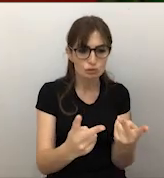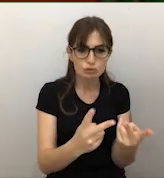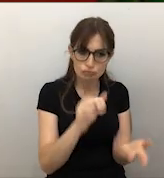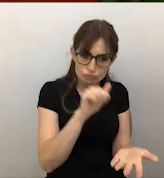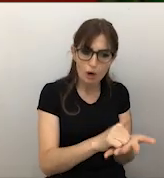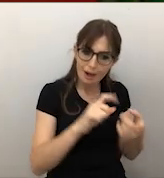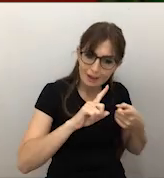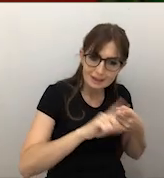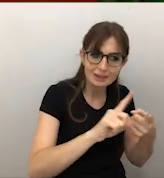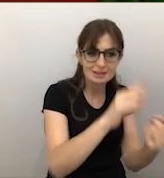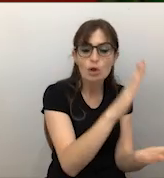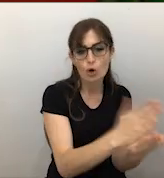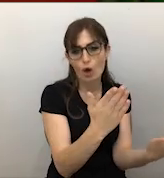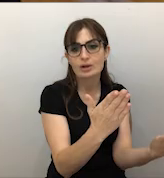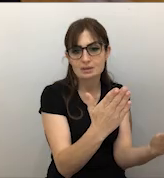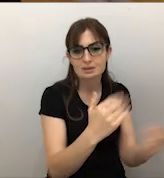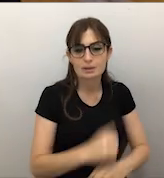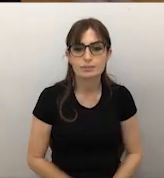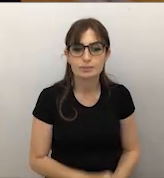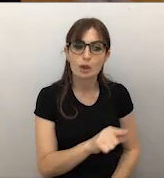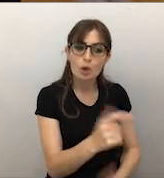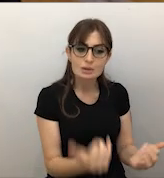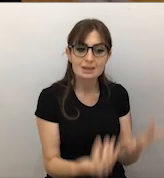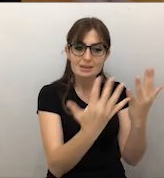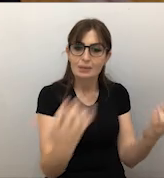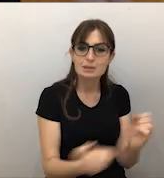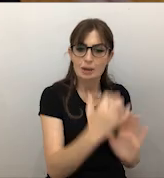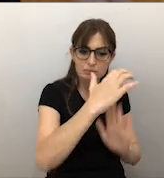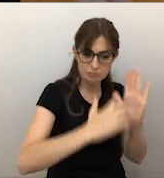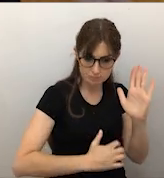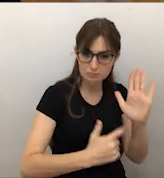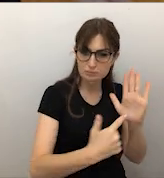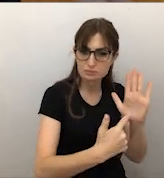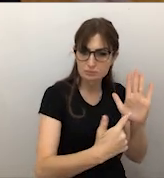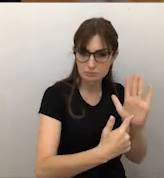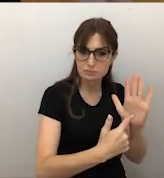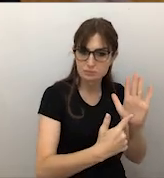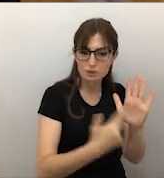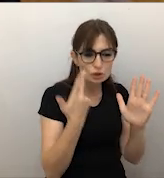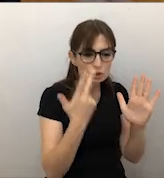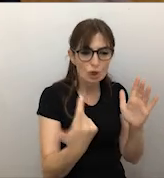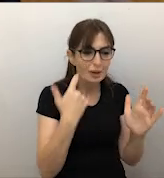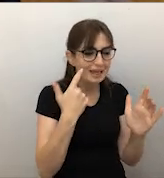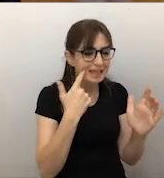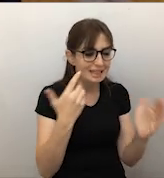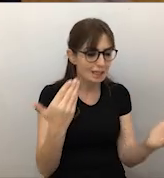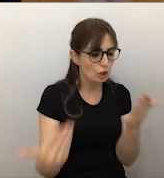consistent, and transparent. The statements must be in a form that facilitates the easy comparison